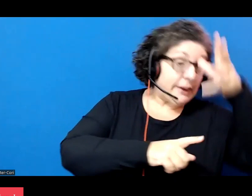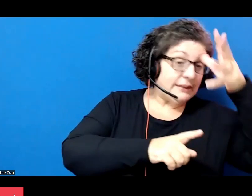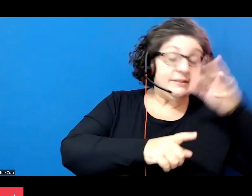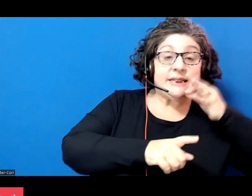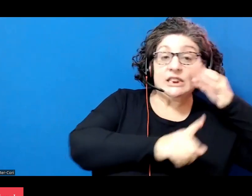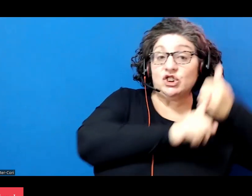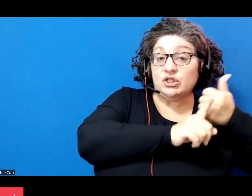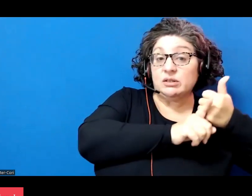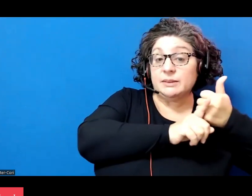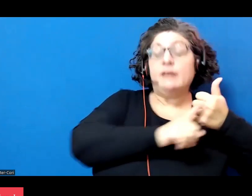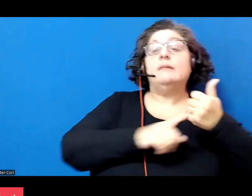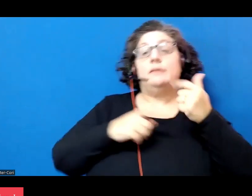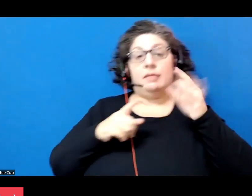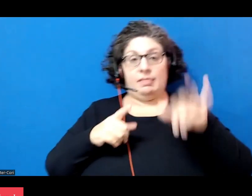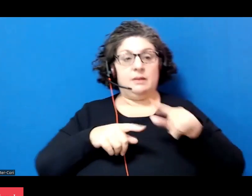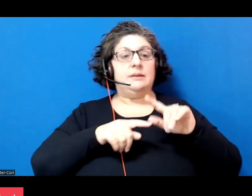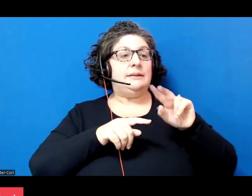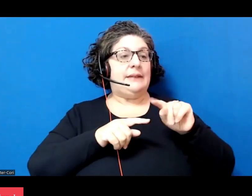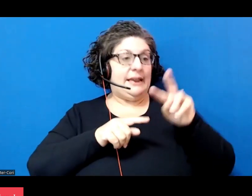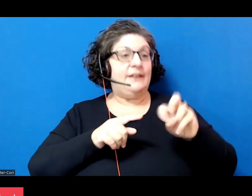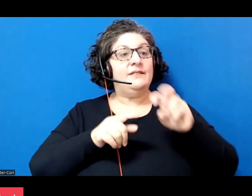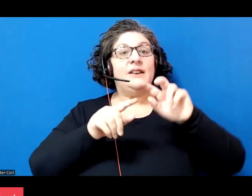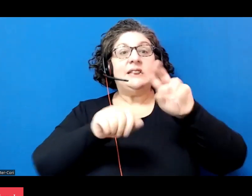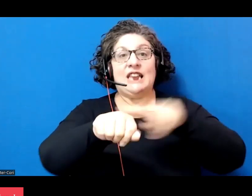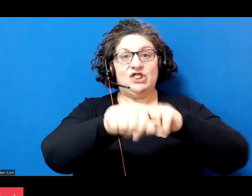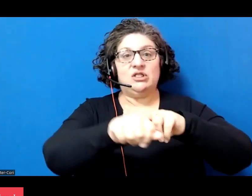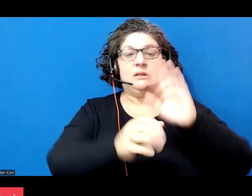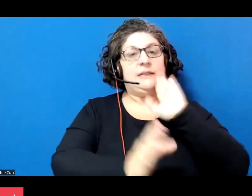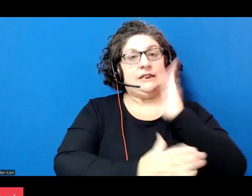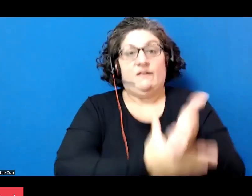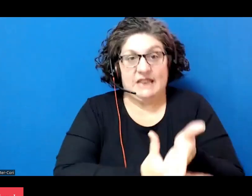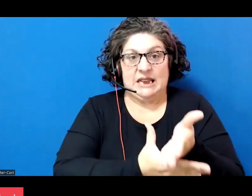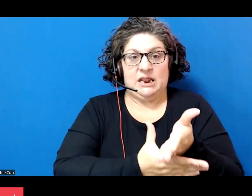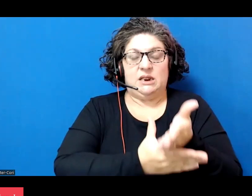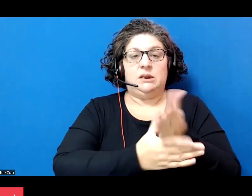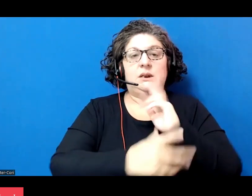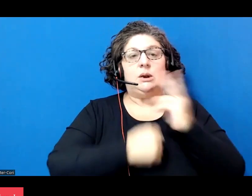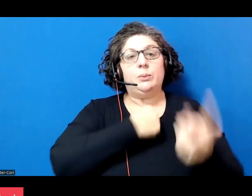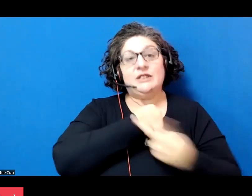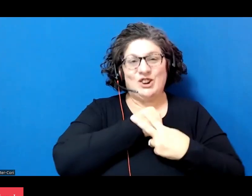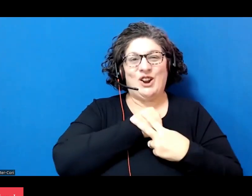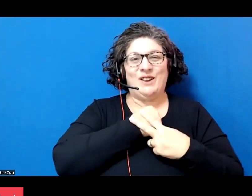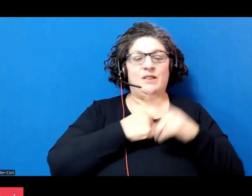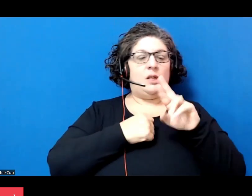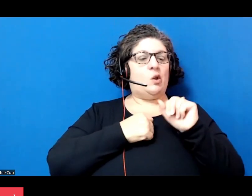than native nations intervened in order to preserve the ranking in the Indian Child Welfare